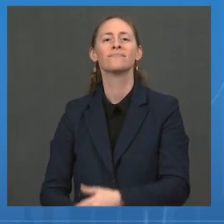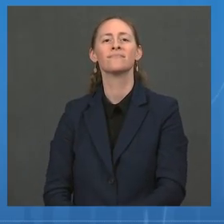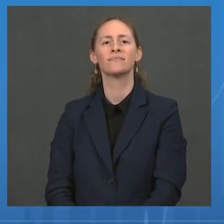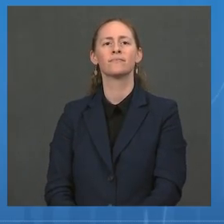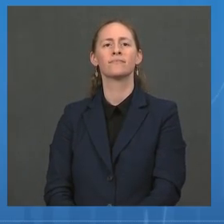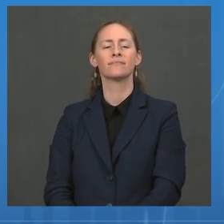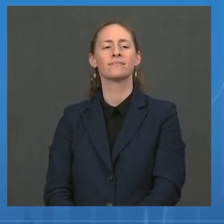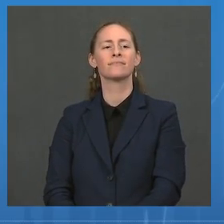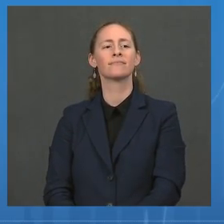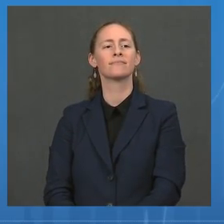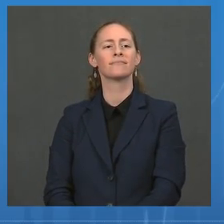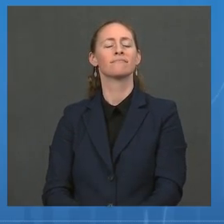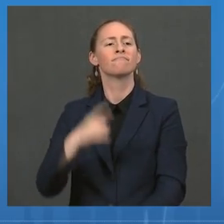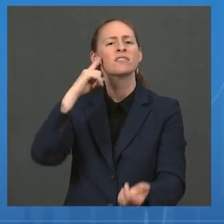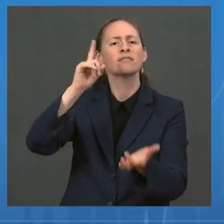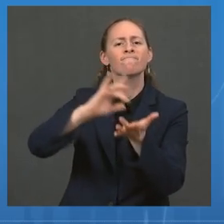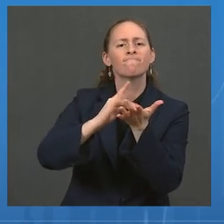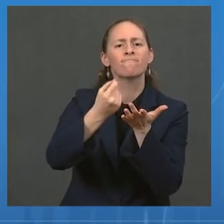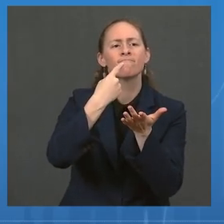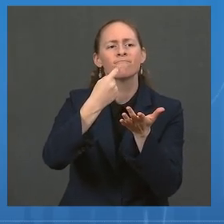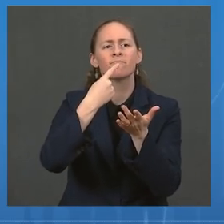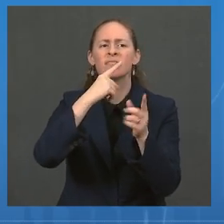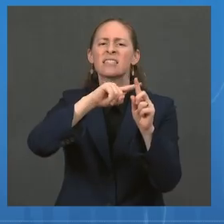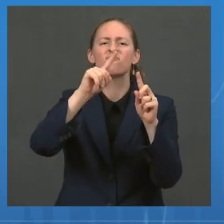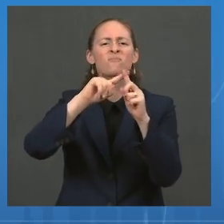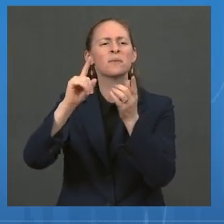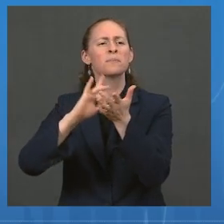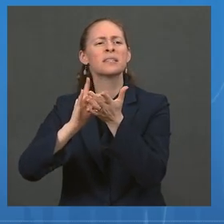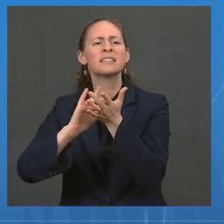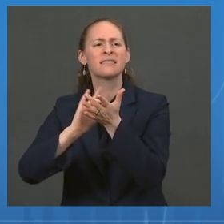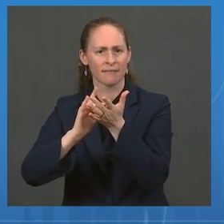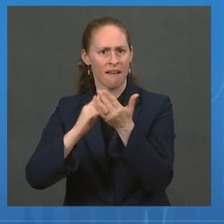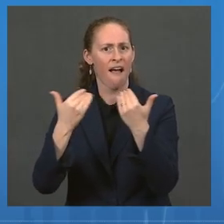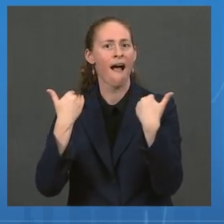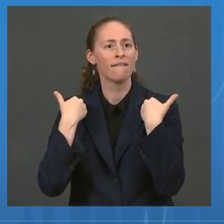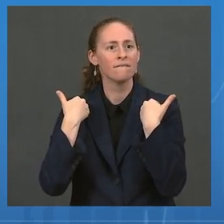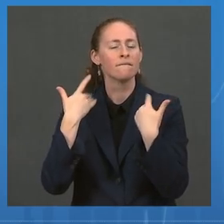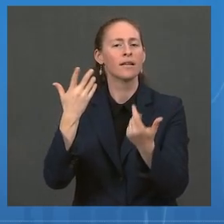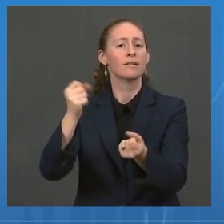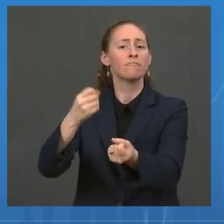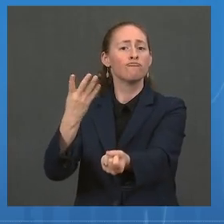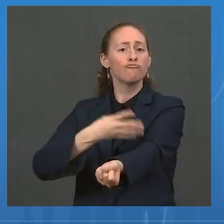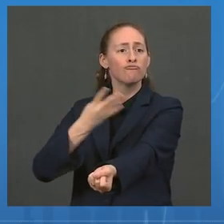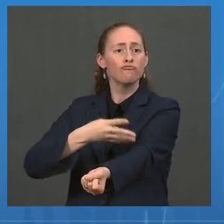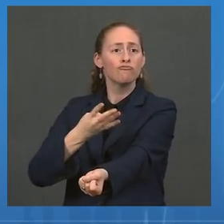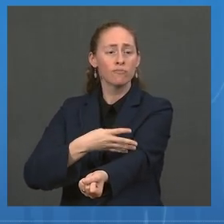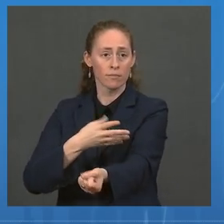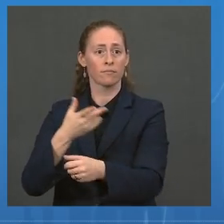and these are just some selected therapeutics -- the two major concepts are to target the virus